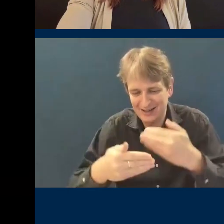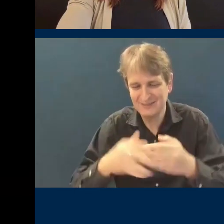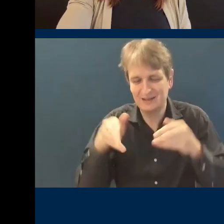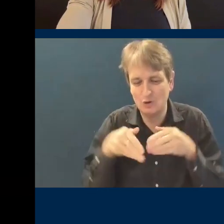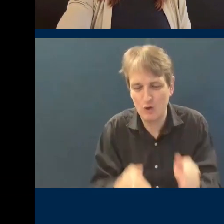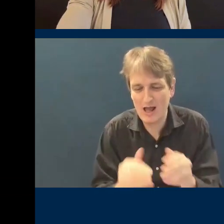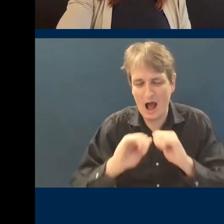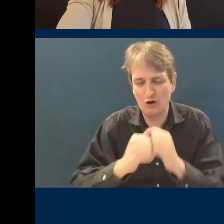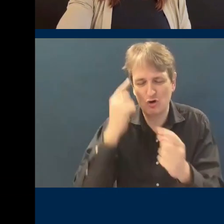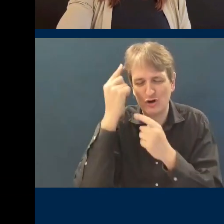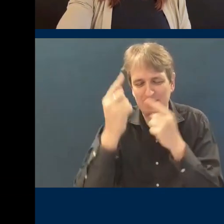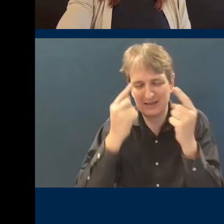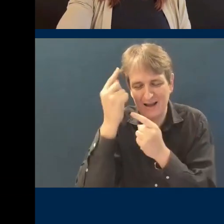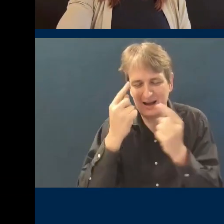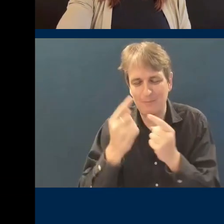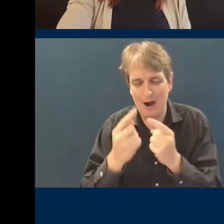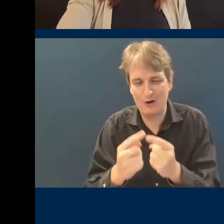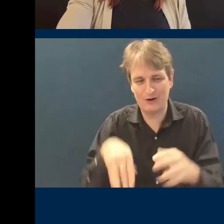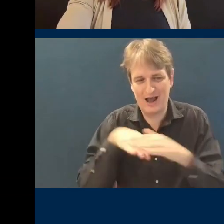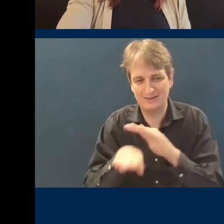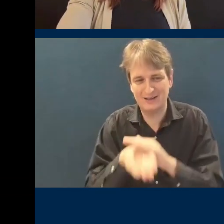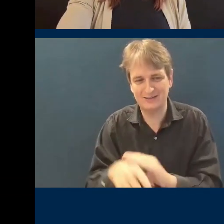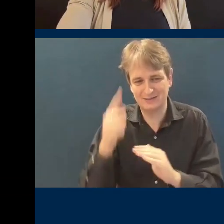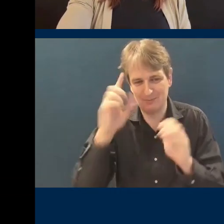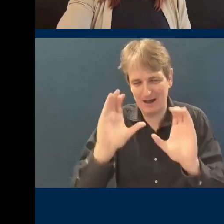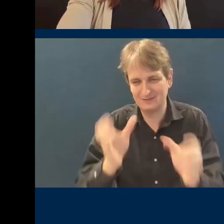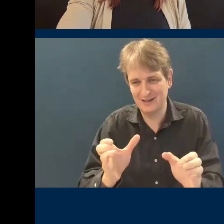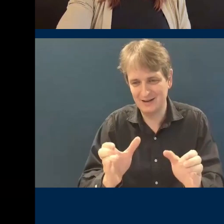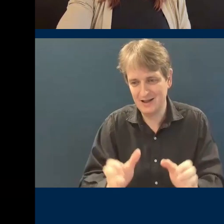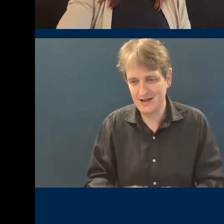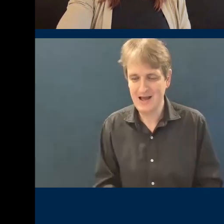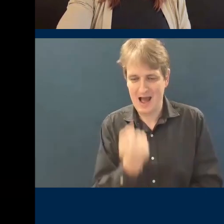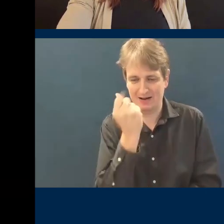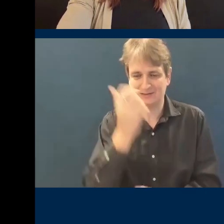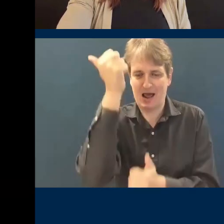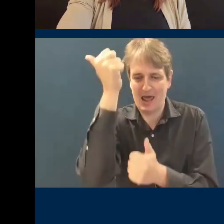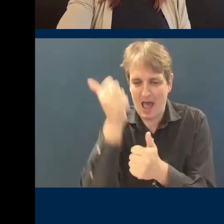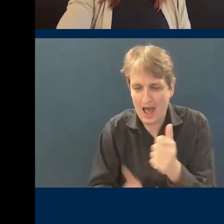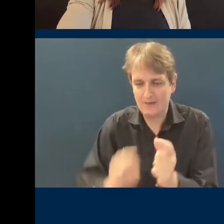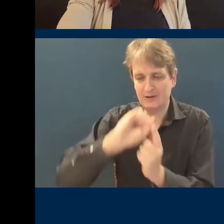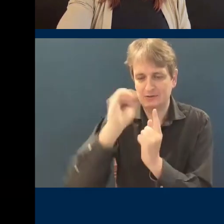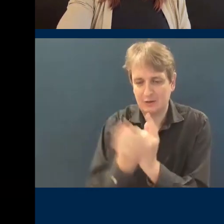It's a process, and it's a way of considering and thinking about access in that mindset.